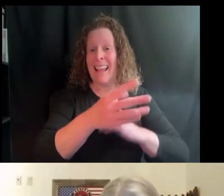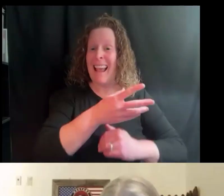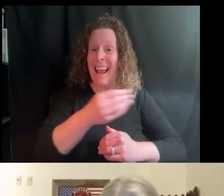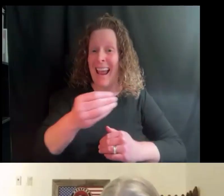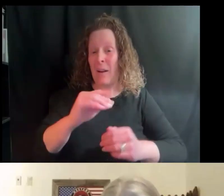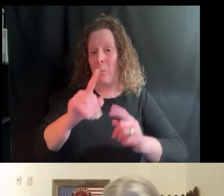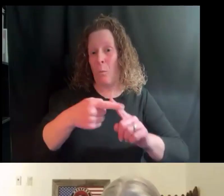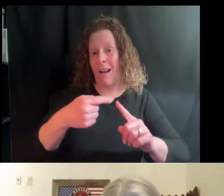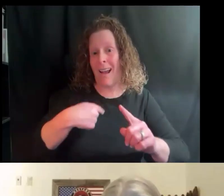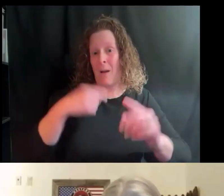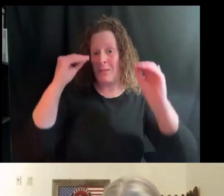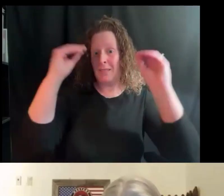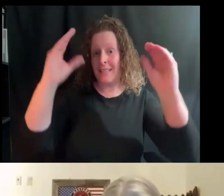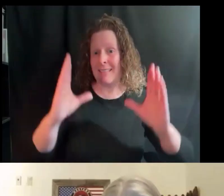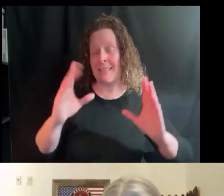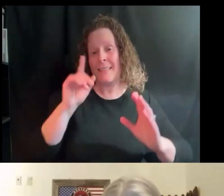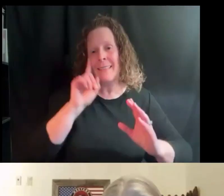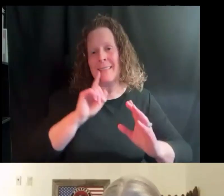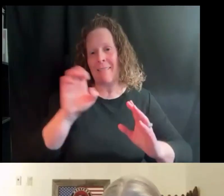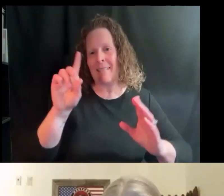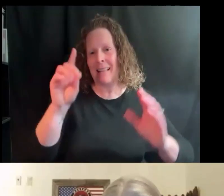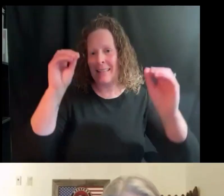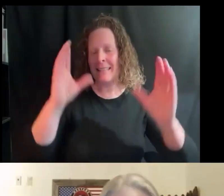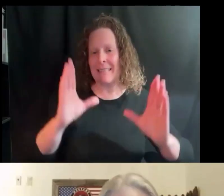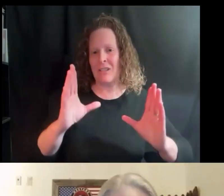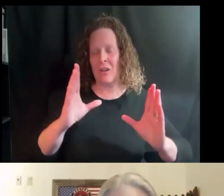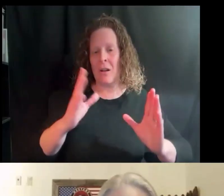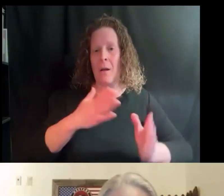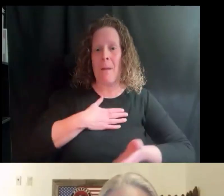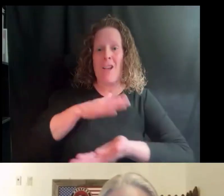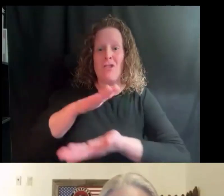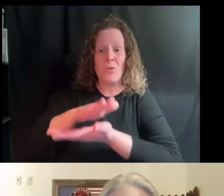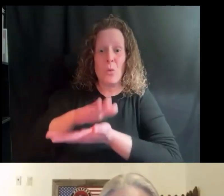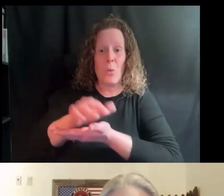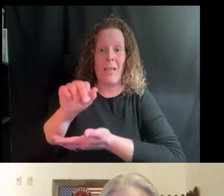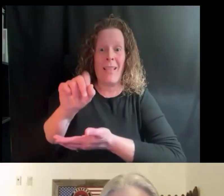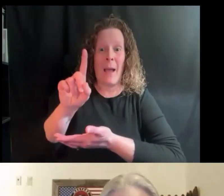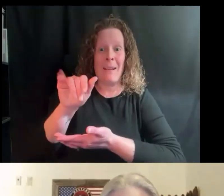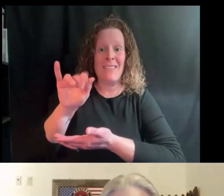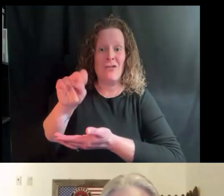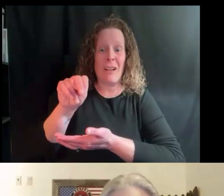and to provide access and also with deaf educators